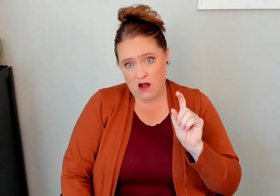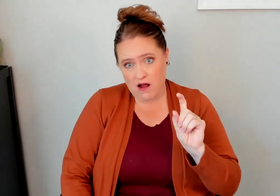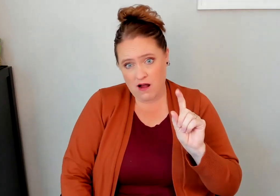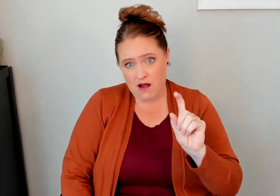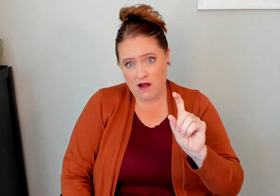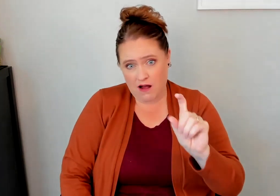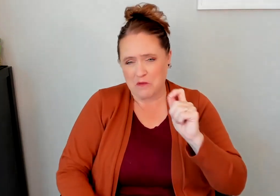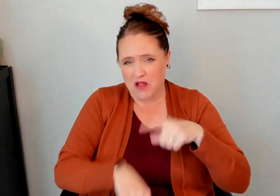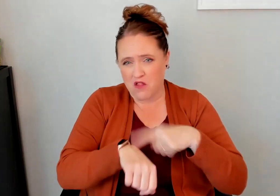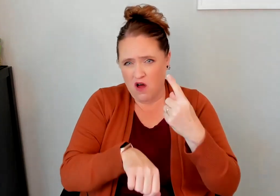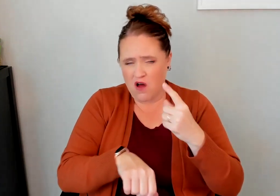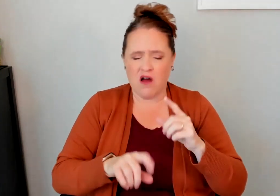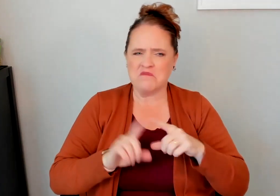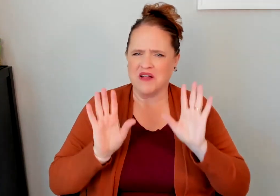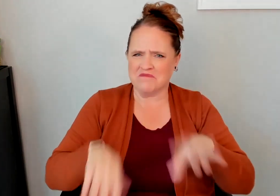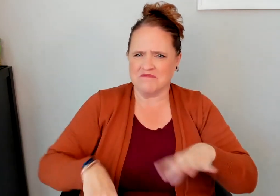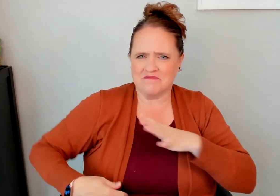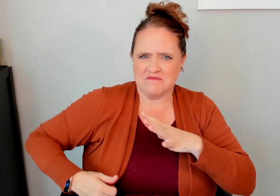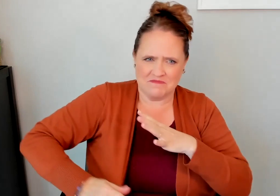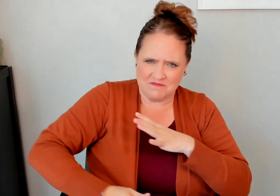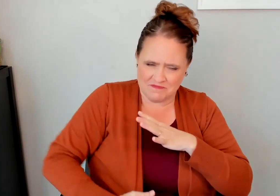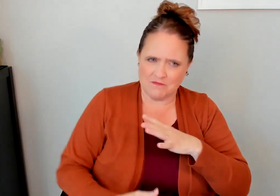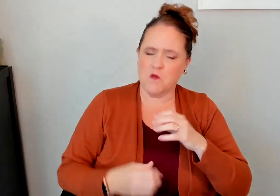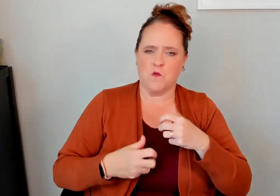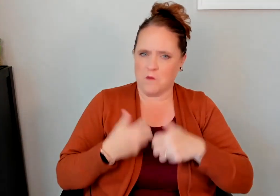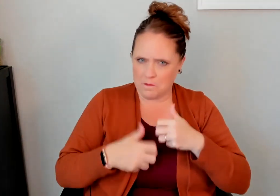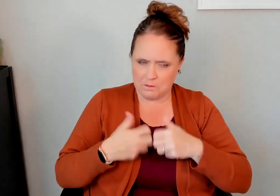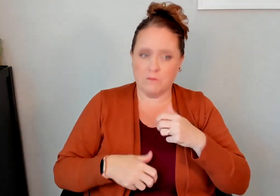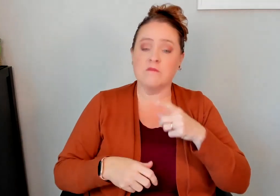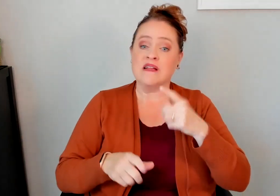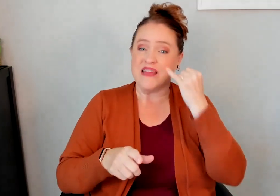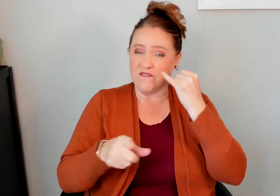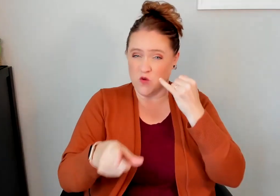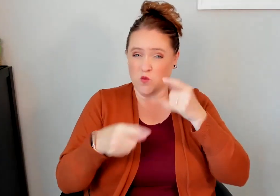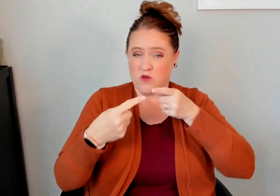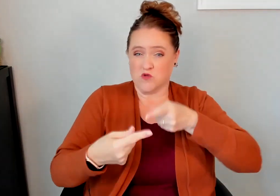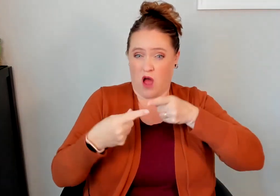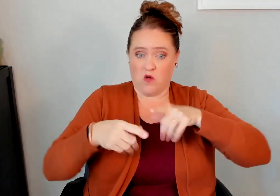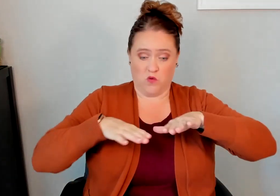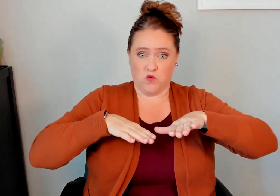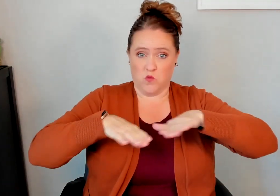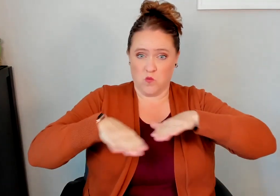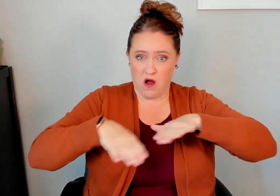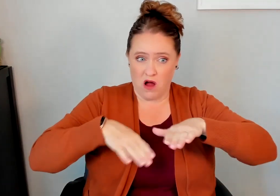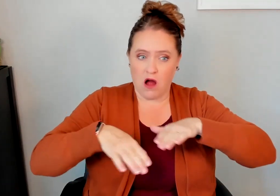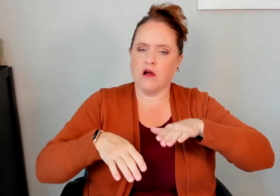your day at the resort. it is a longish walk from the ship. um if you struggle with